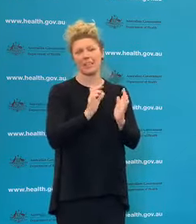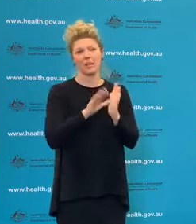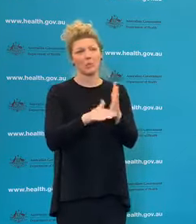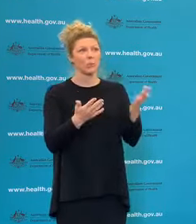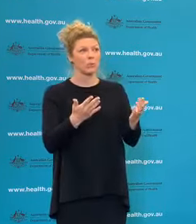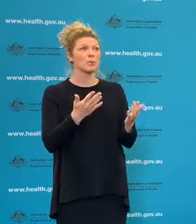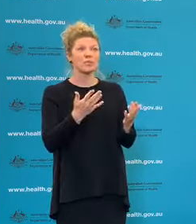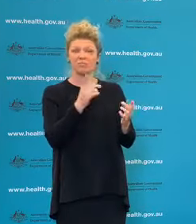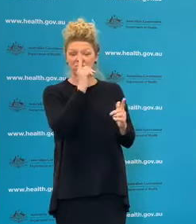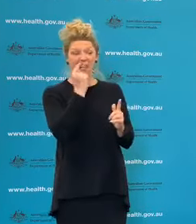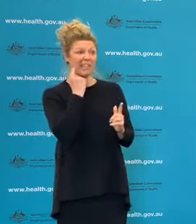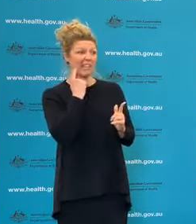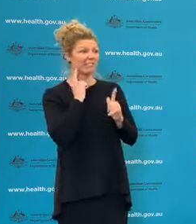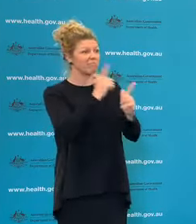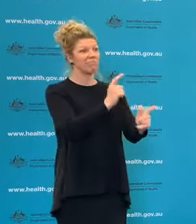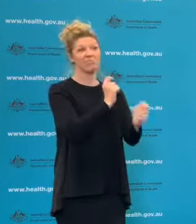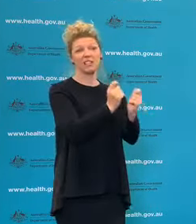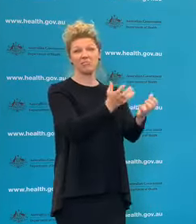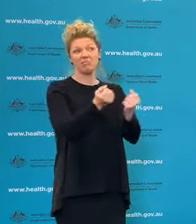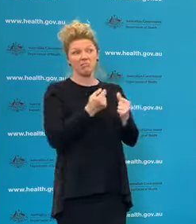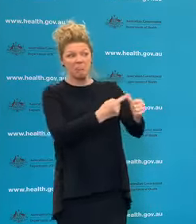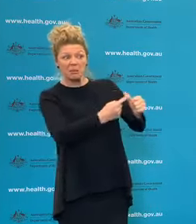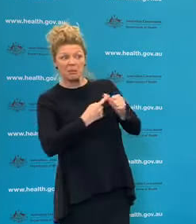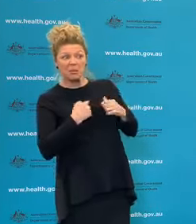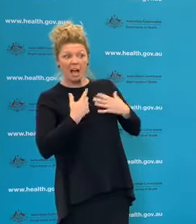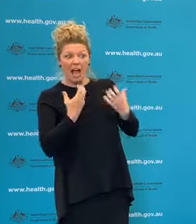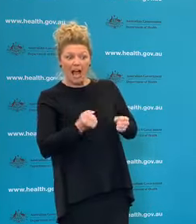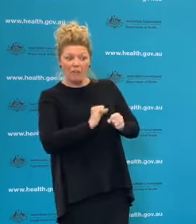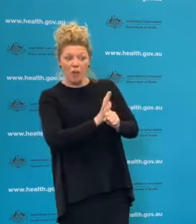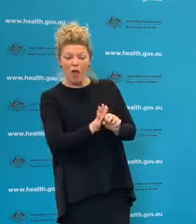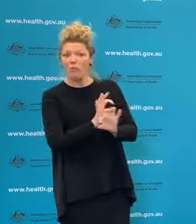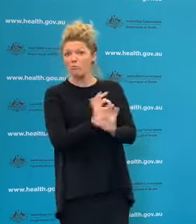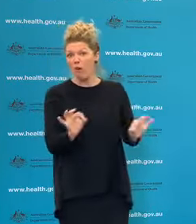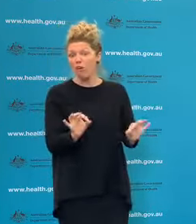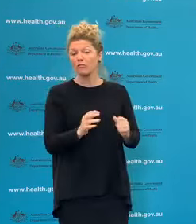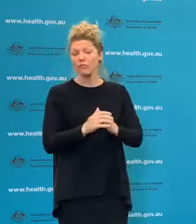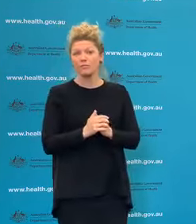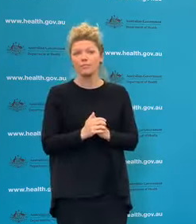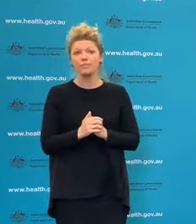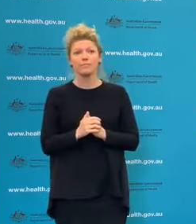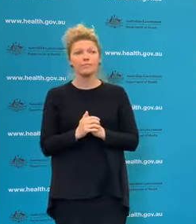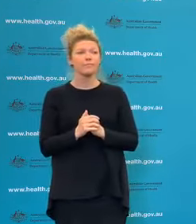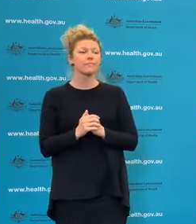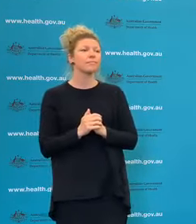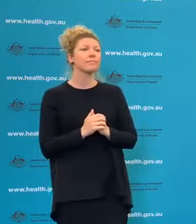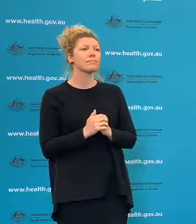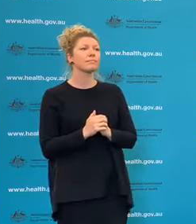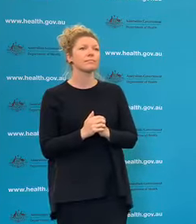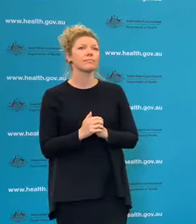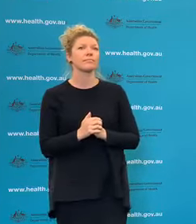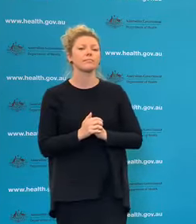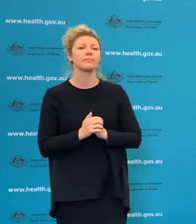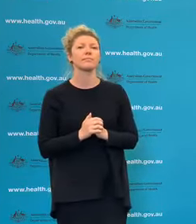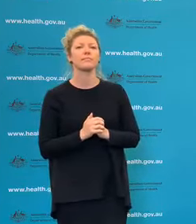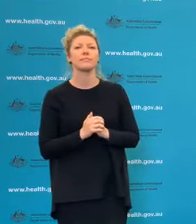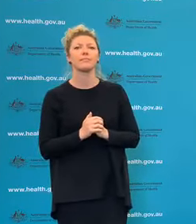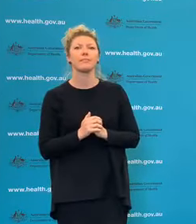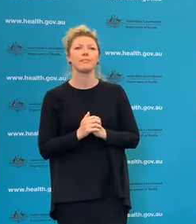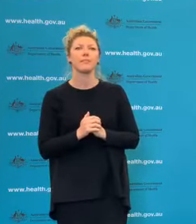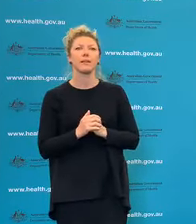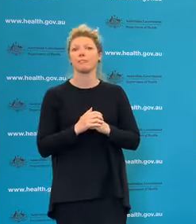are available to you. Also, we now have more than 400- 4.5 million